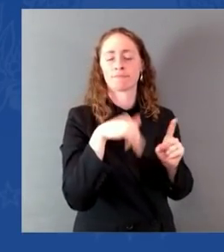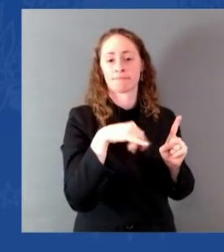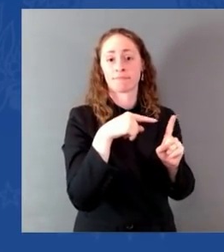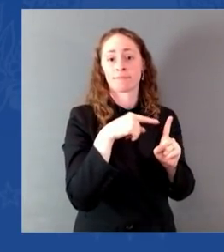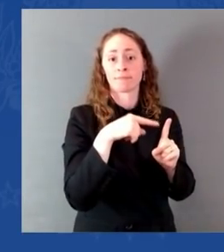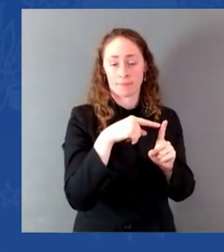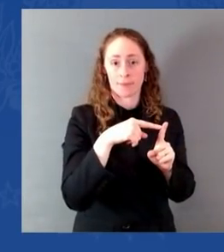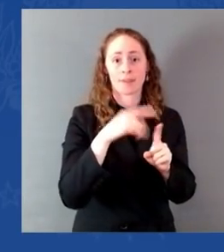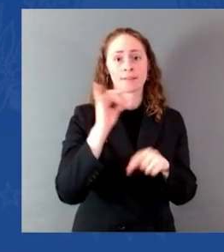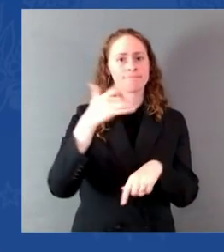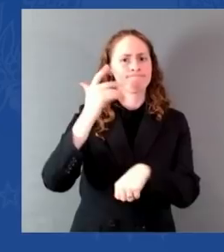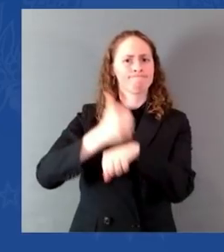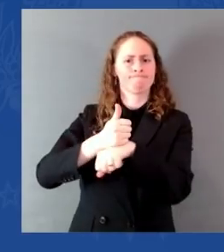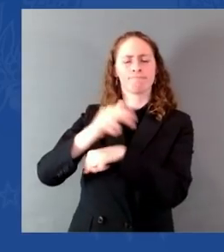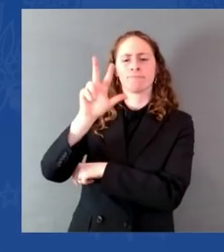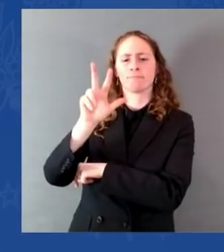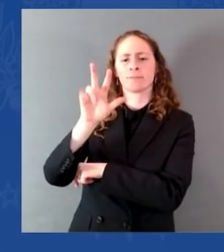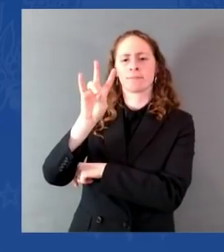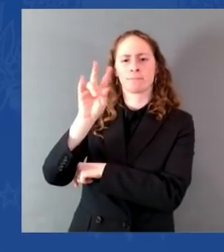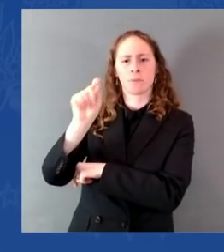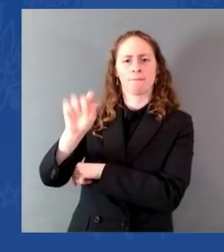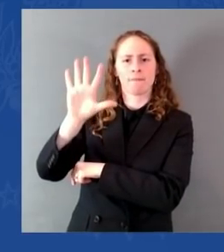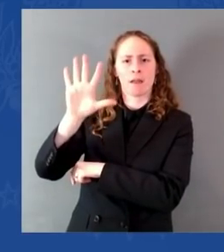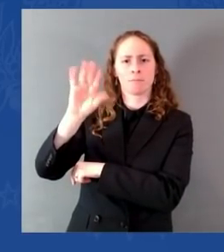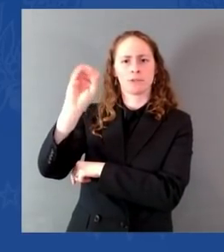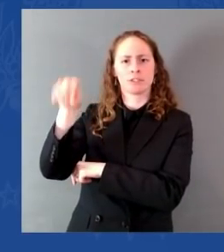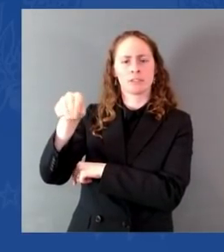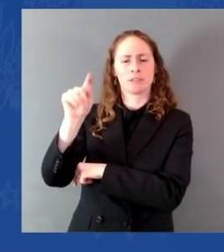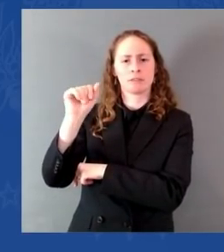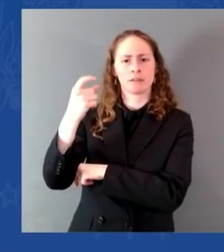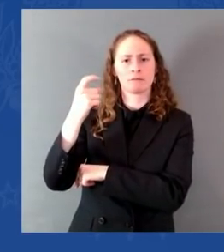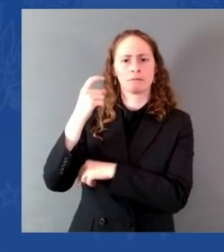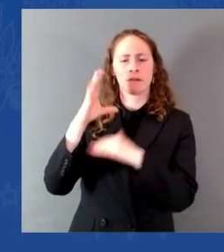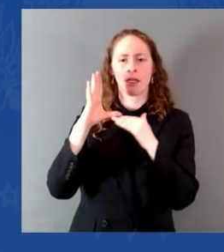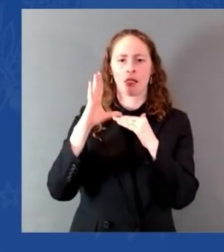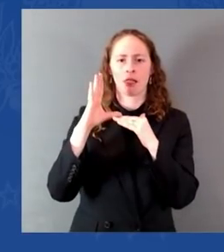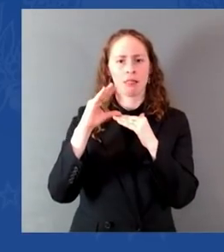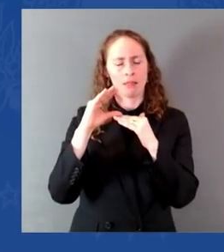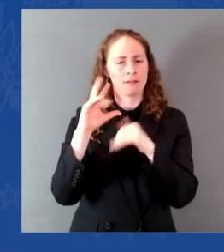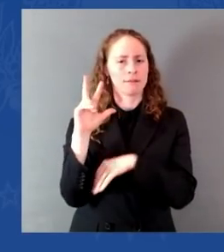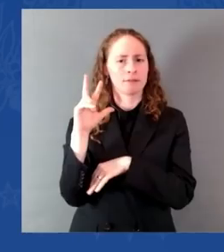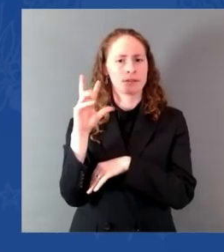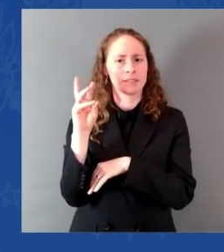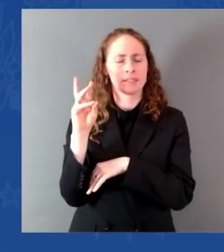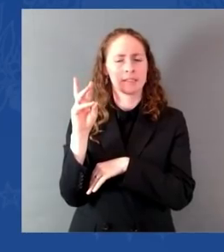It got lowered to 36 percent. It didn't have any impact; it just means whether or not they're going to have